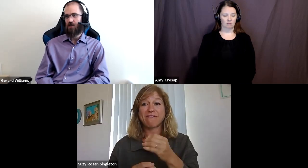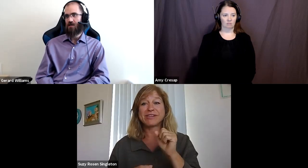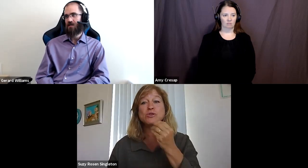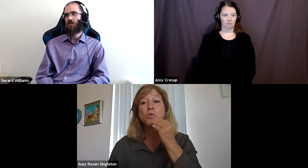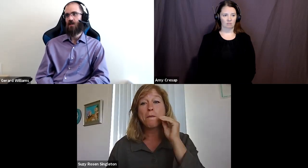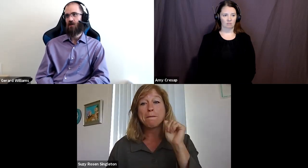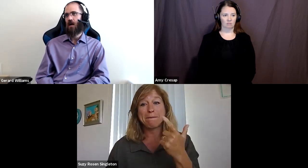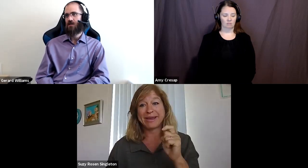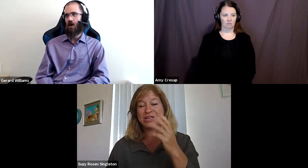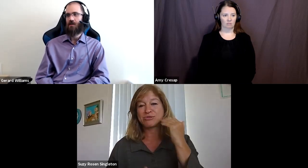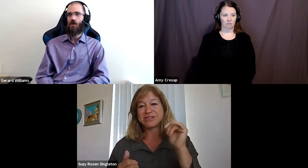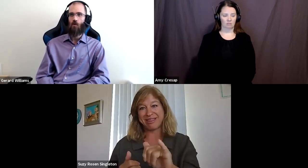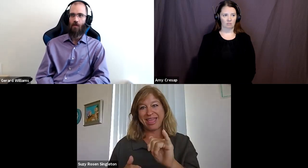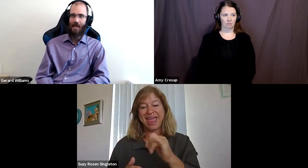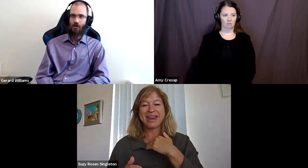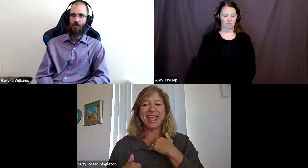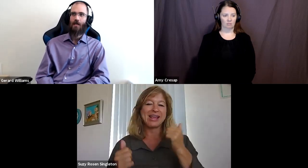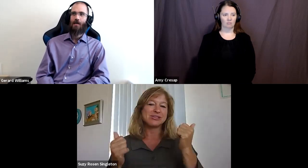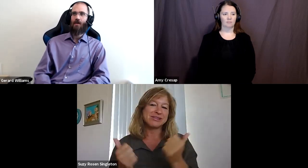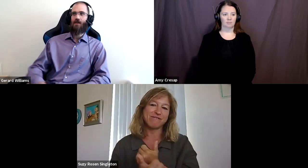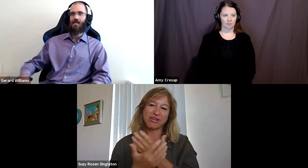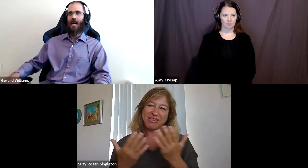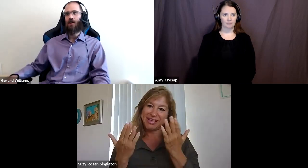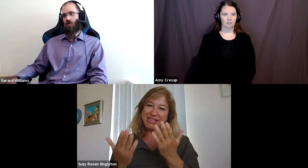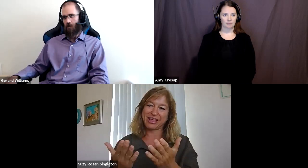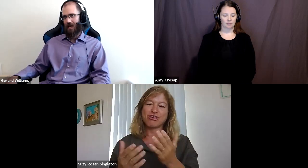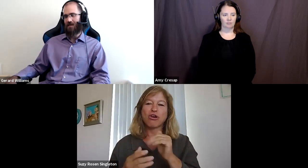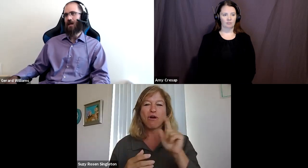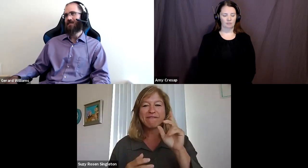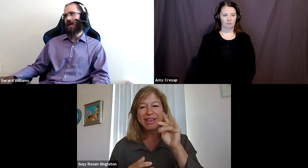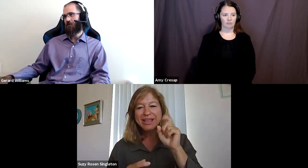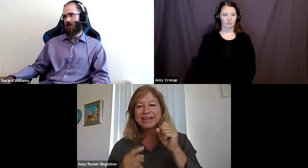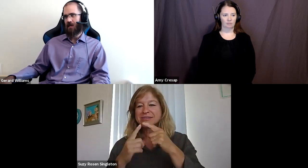which is the Disability Rights Office home page because that home page has everything